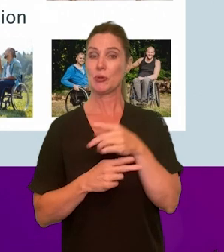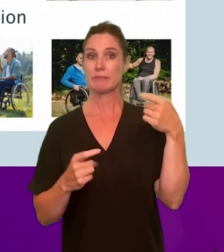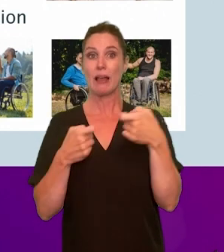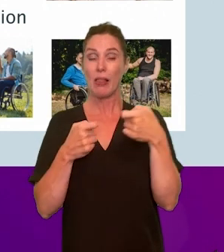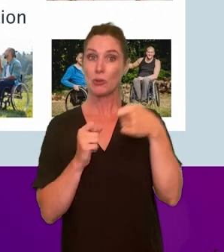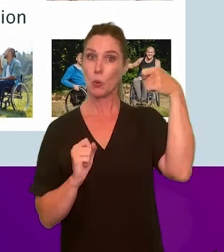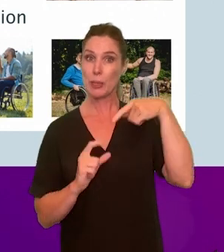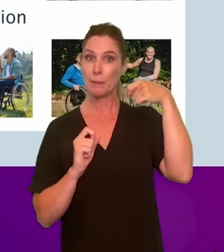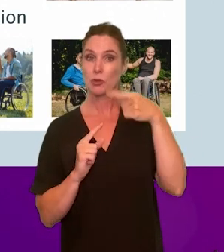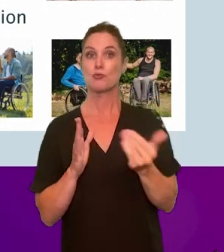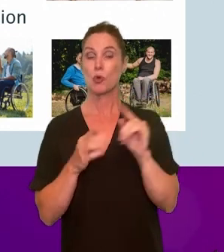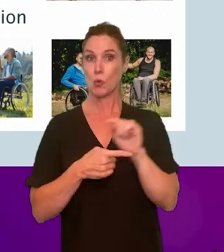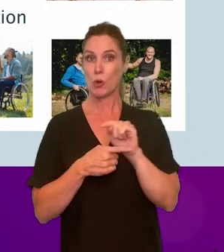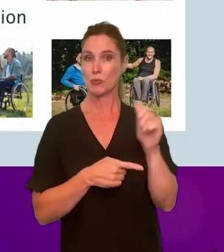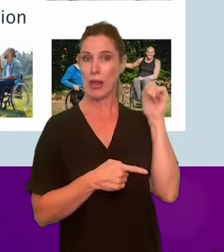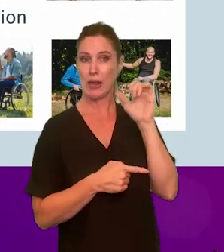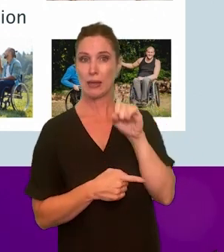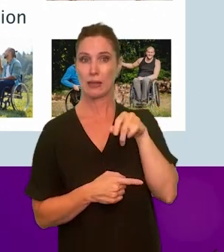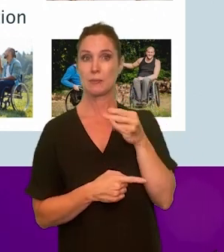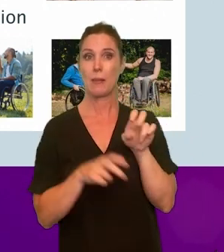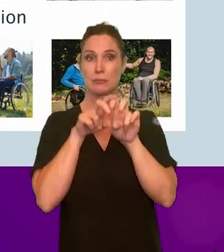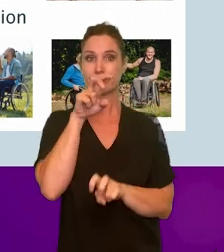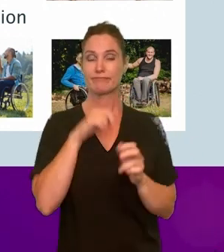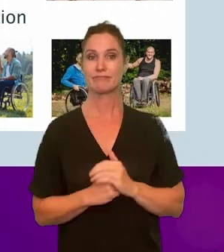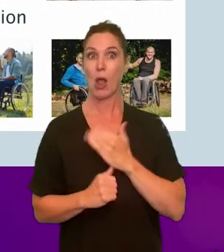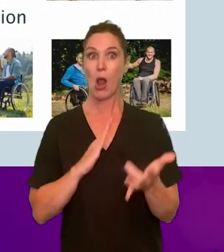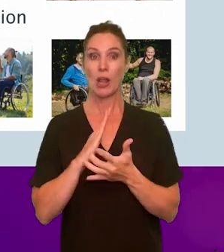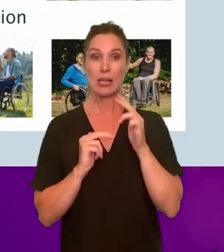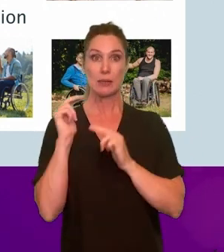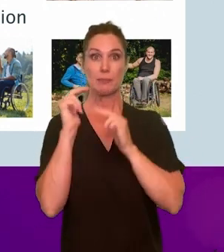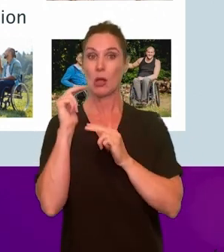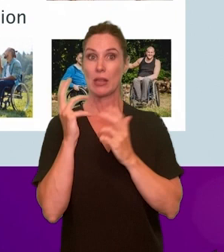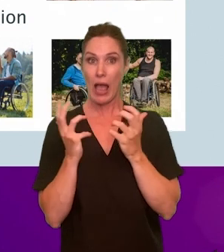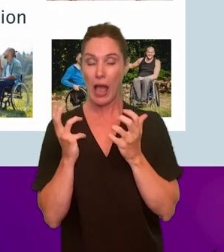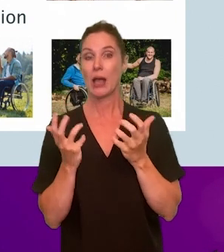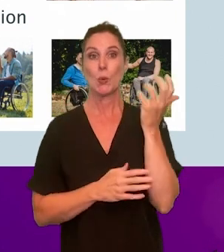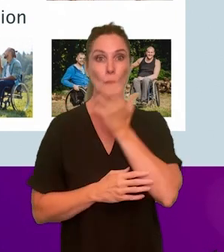Our technology is built on groundbreaking research from the top scientists in the field of neuromodulation